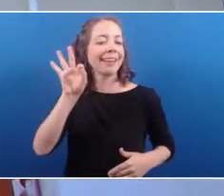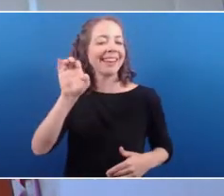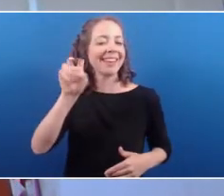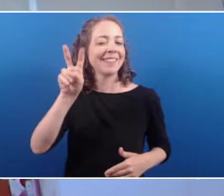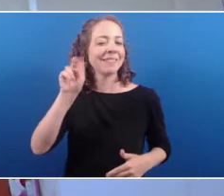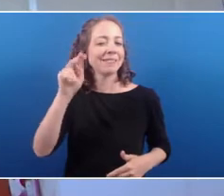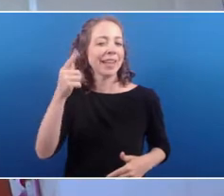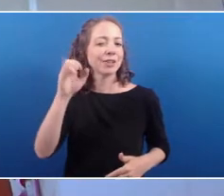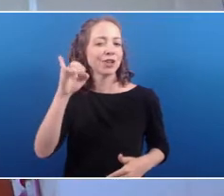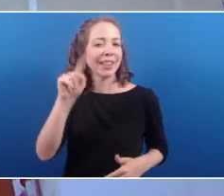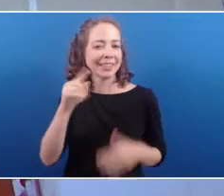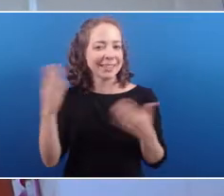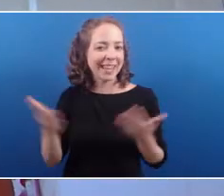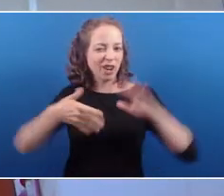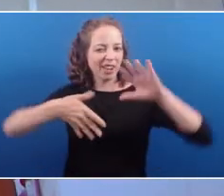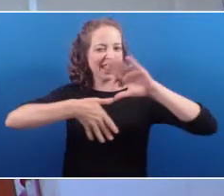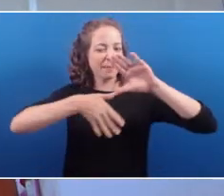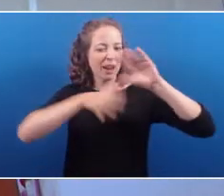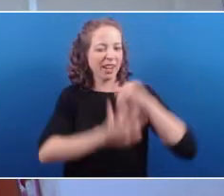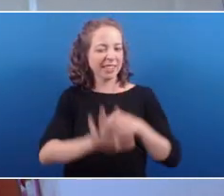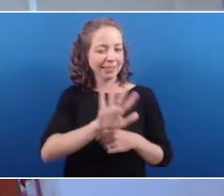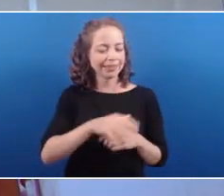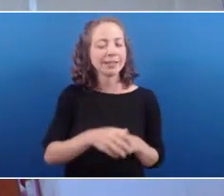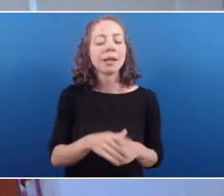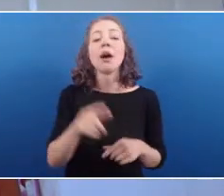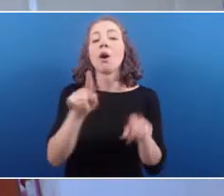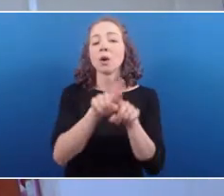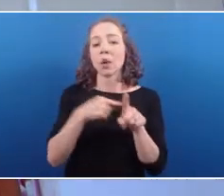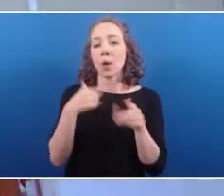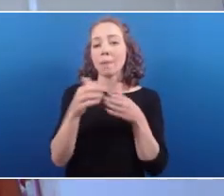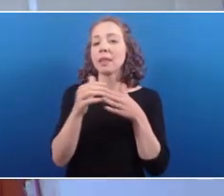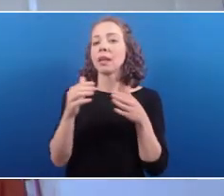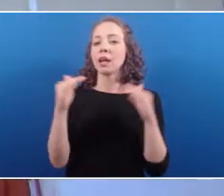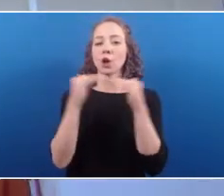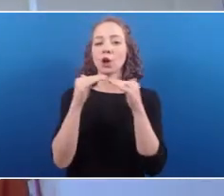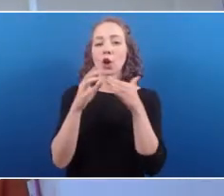as well as the co-lead of the Employees with Mental Health Conditions here at Microsoft.